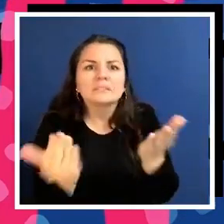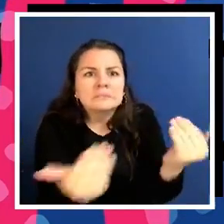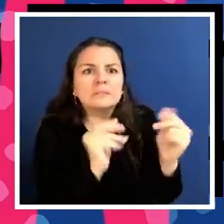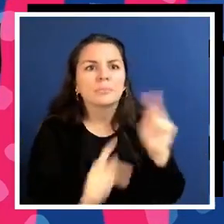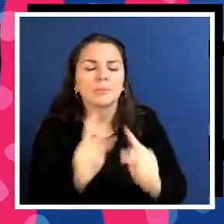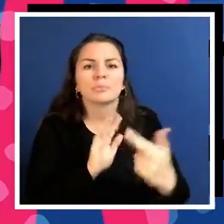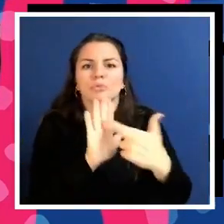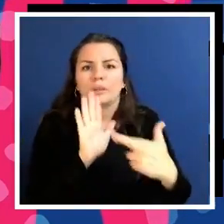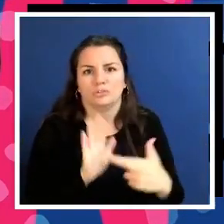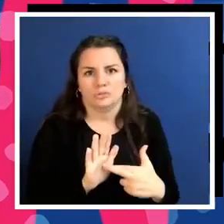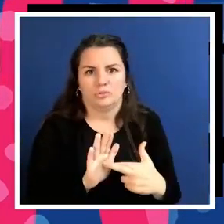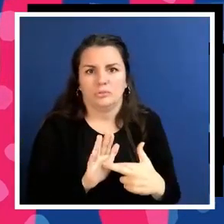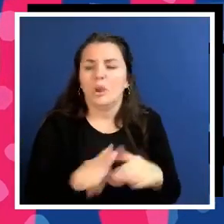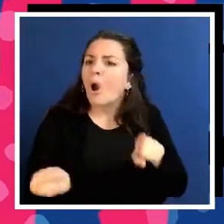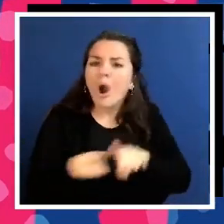INFORMED, BUT THOSE IN THEIR